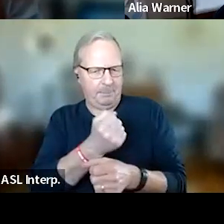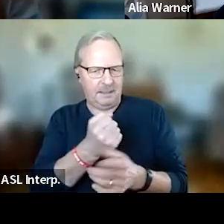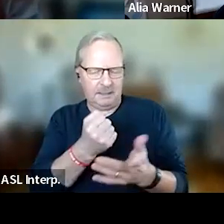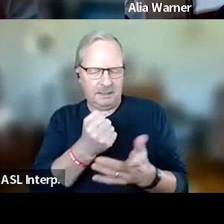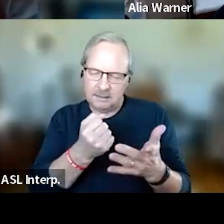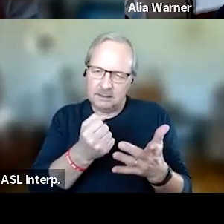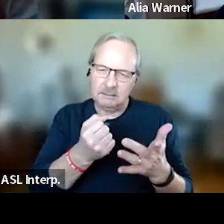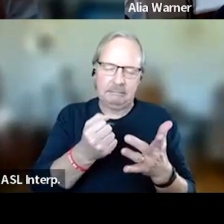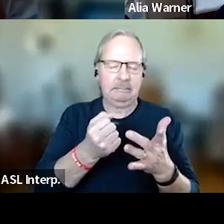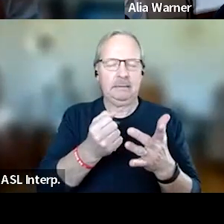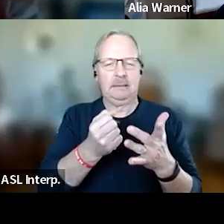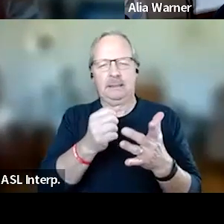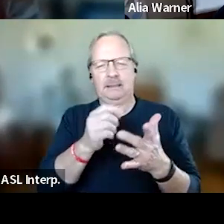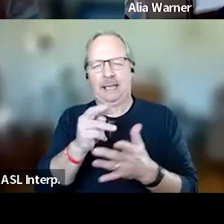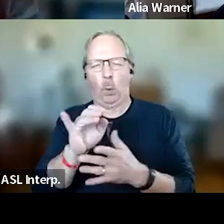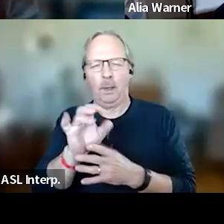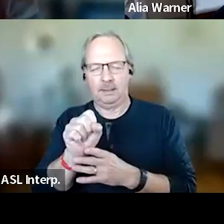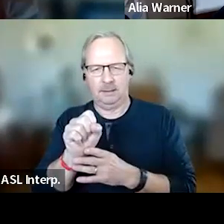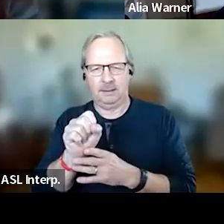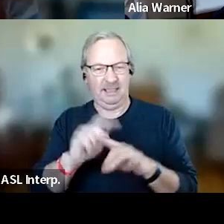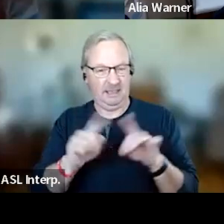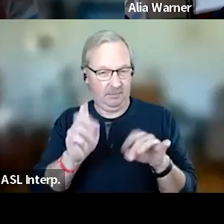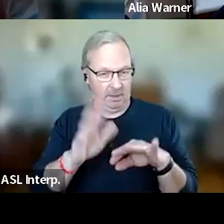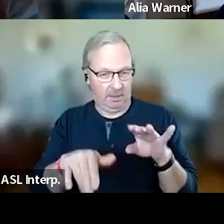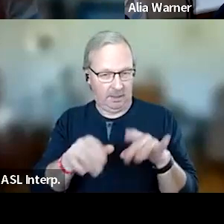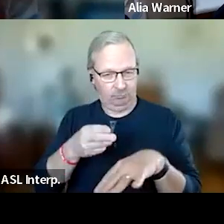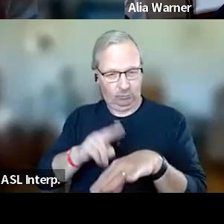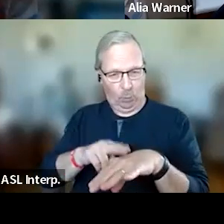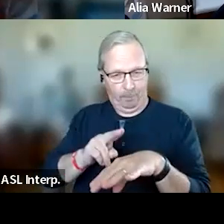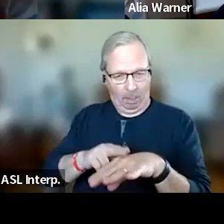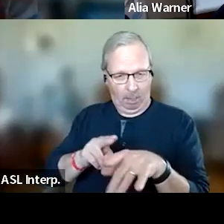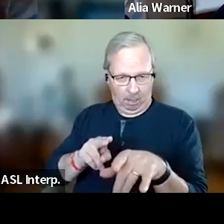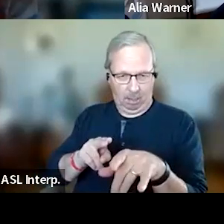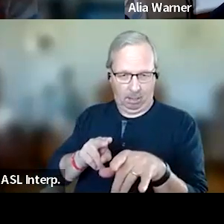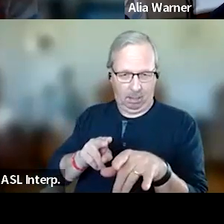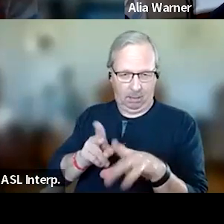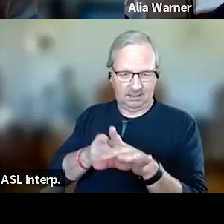than regular psychosis, I guess, and can we determine the difference?